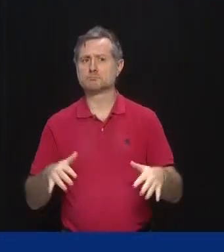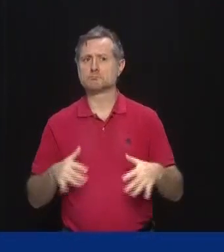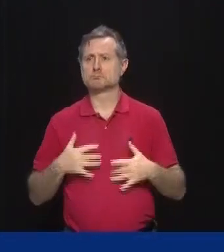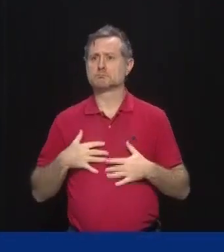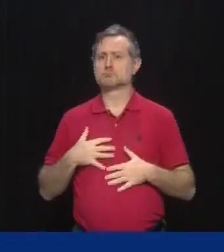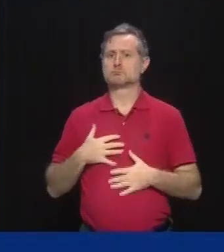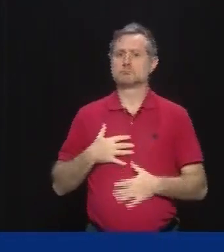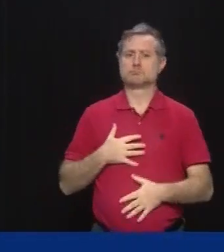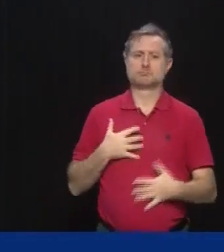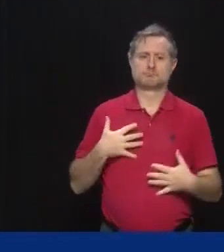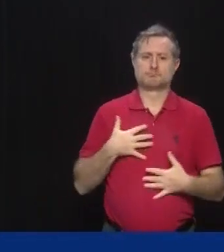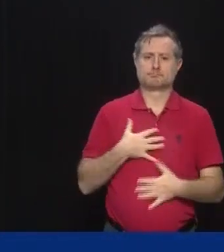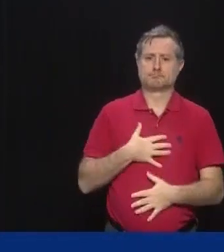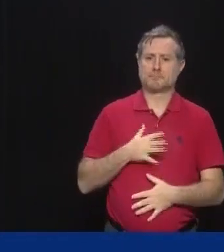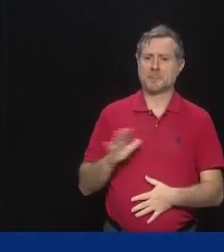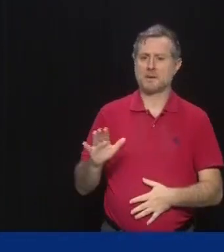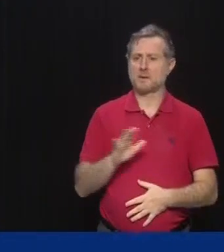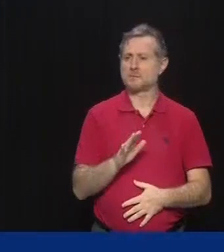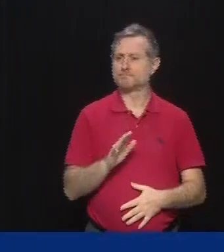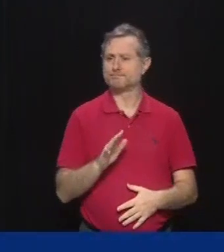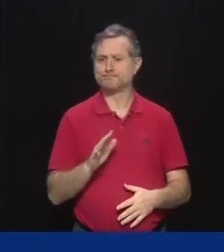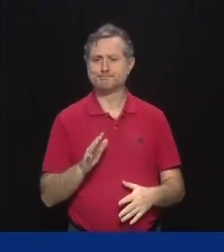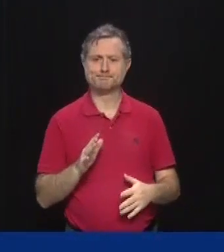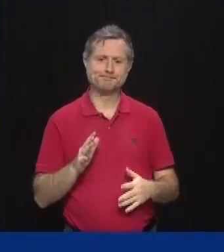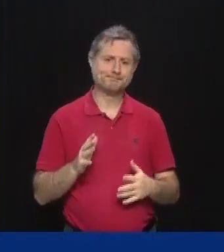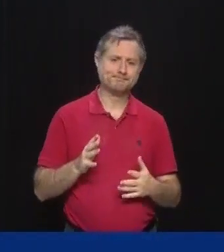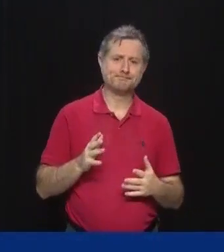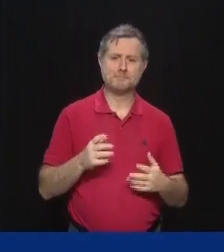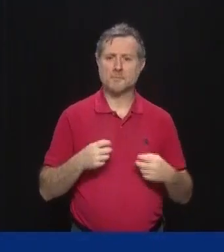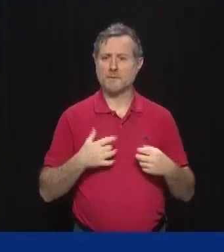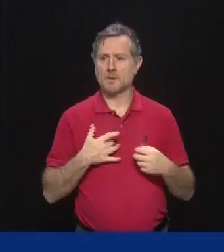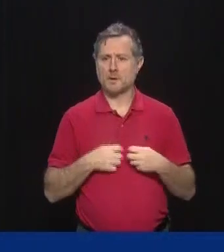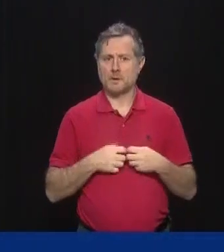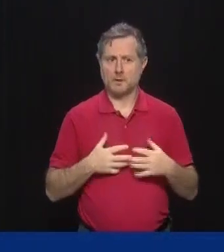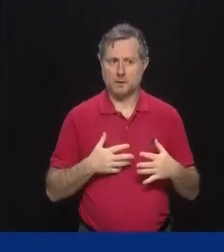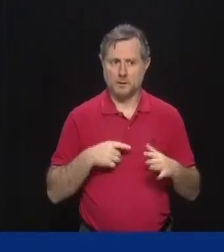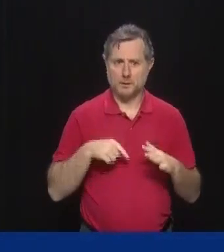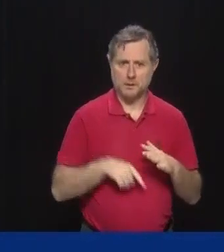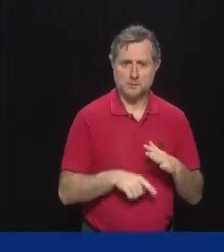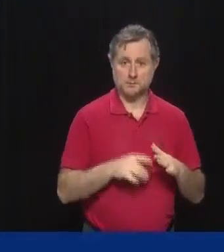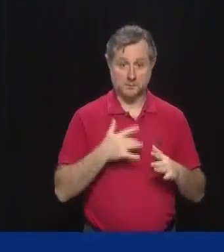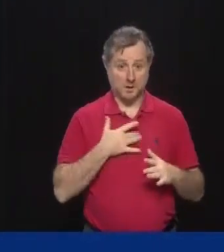PEOPLE -- THEY'VE HAD THEIR LIVELIHOODS DEVASTATED FROM THIS PANDEMIC. IT'S A TIME OF GREAT ANXIETY FOR